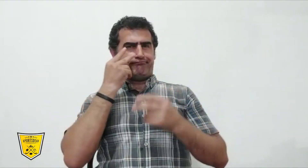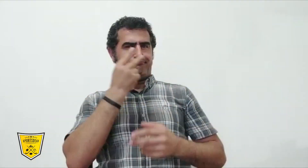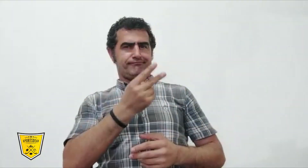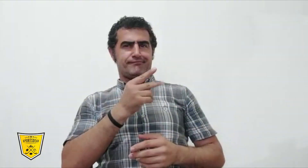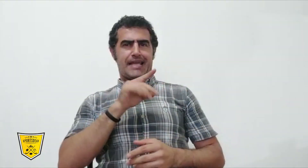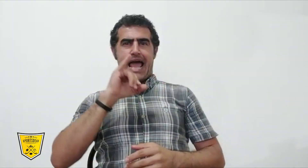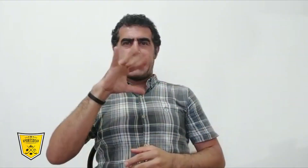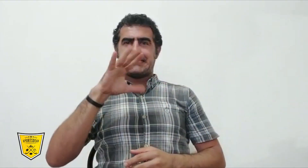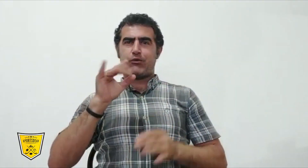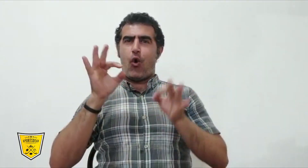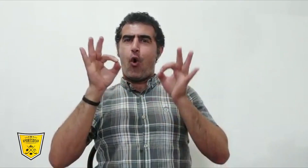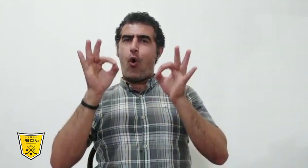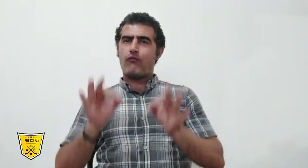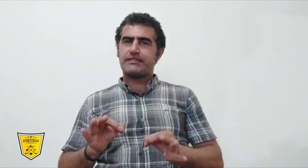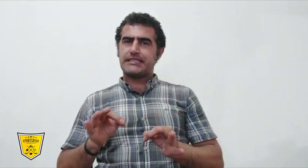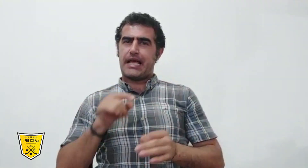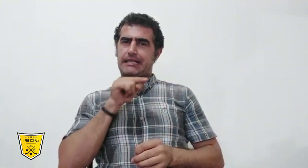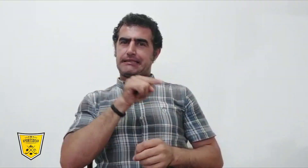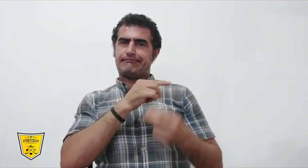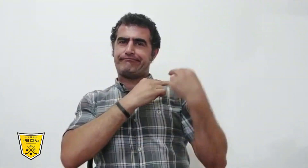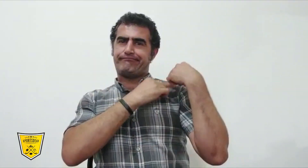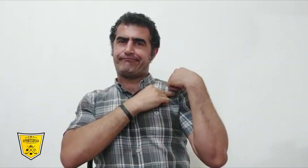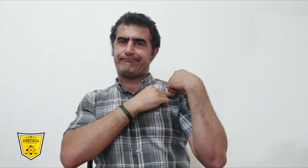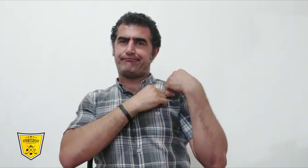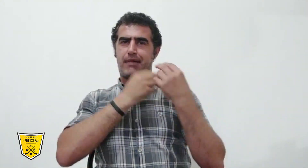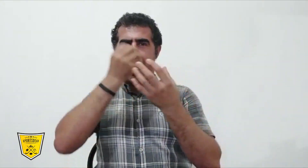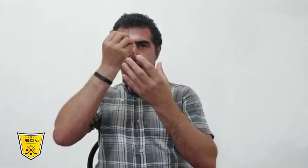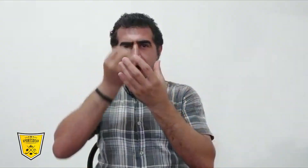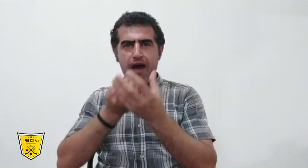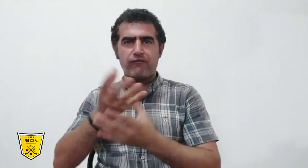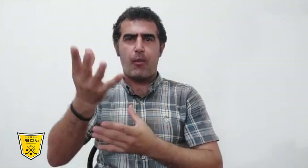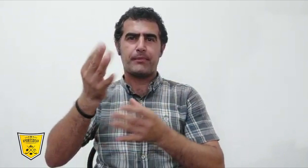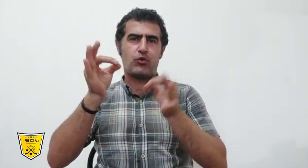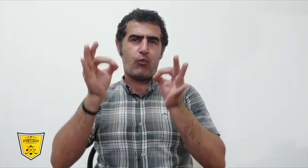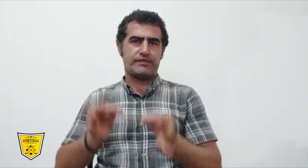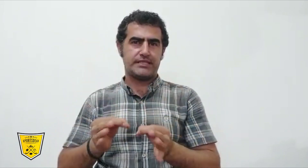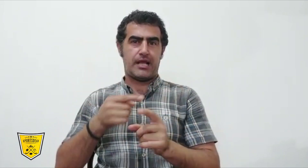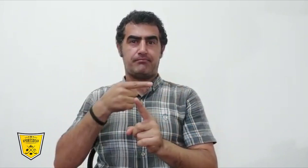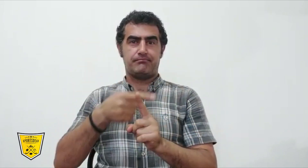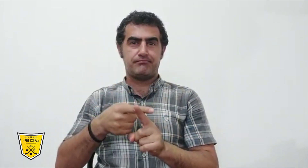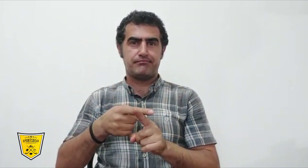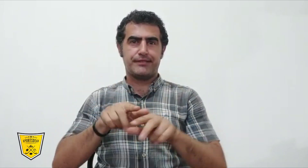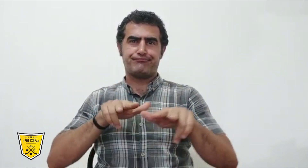The Deaflympics are the exclusive property of the ICSD,